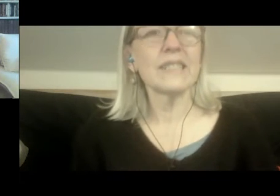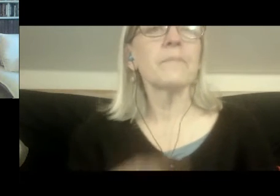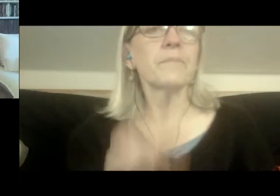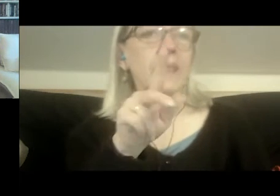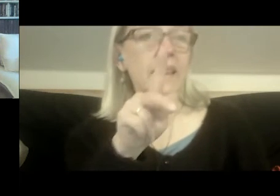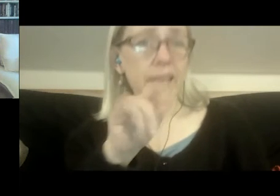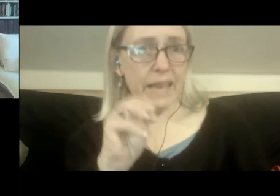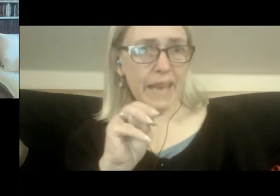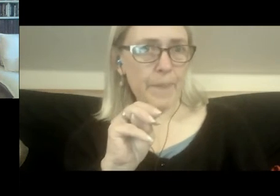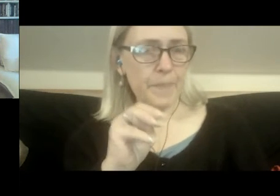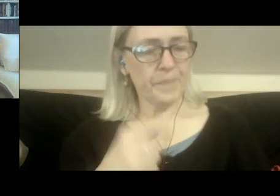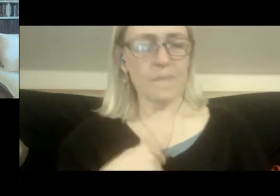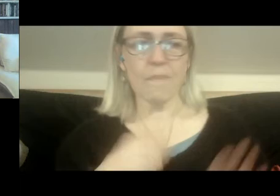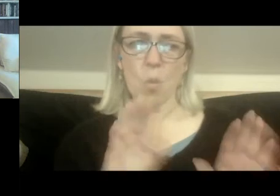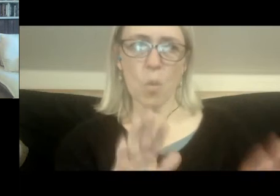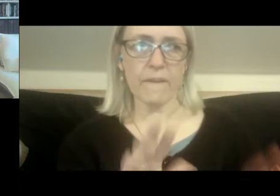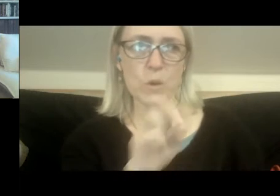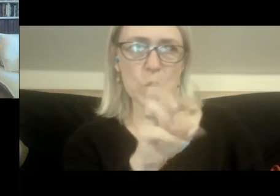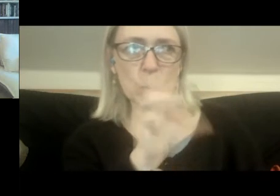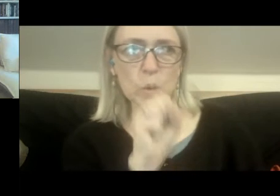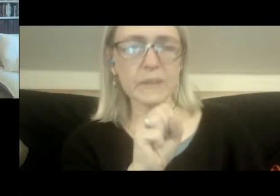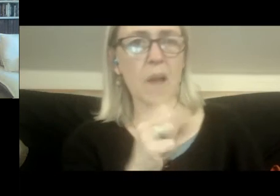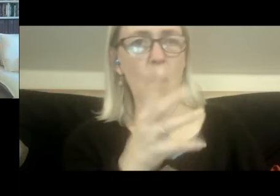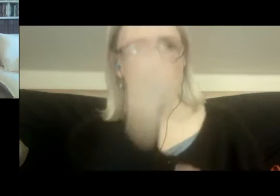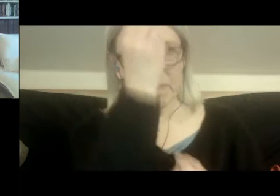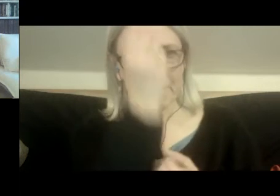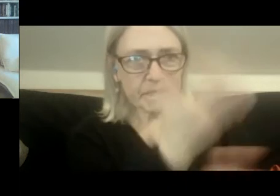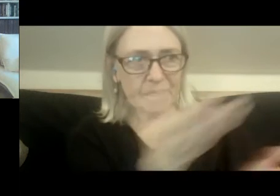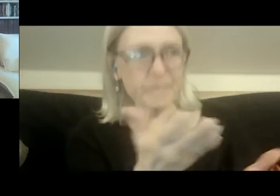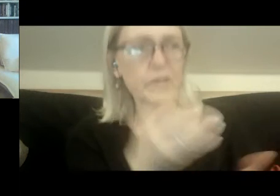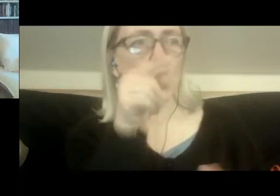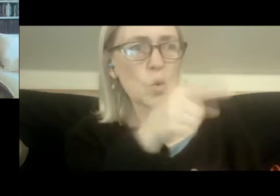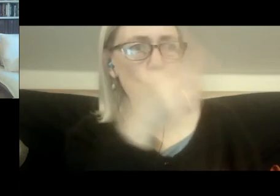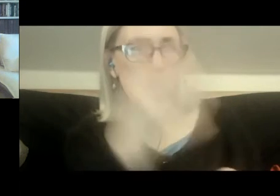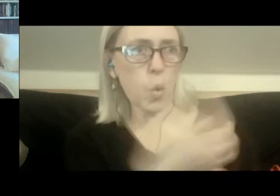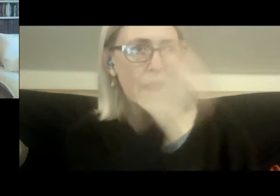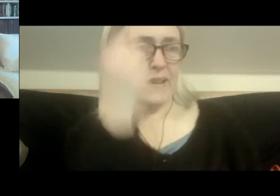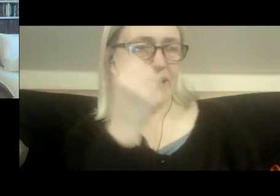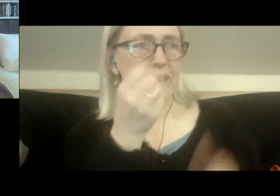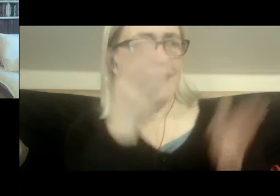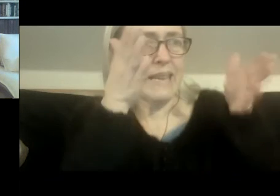I want to let you know that you won an individual Excellence Award